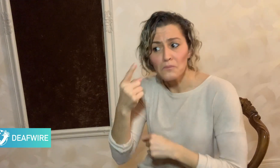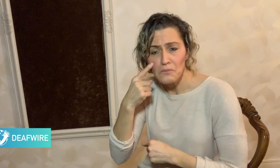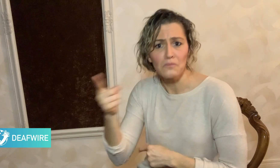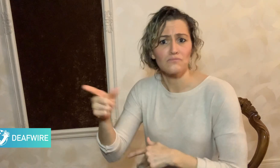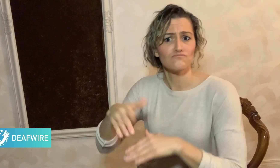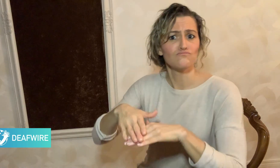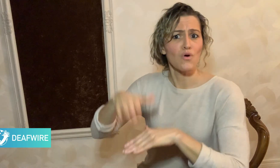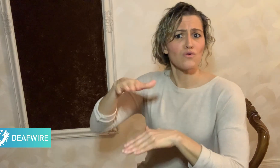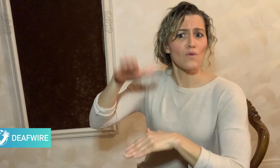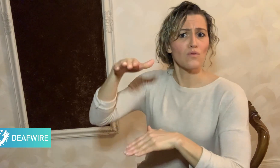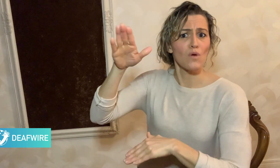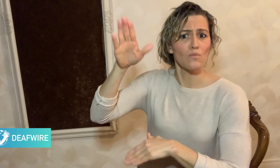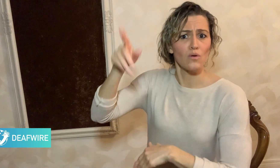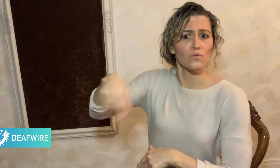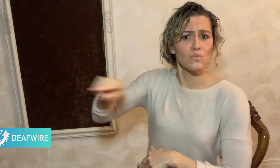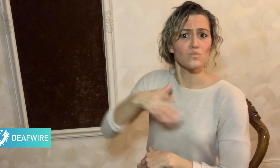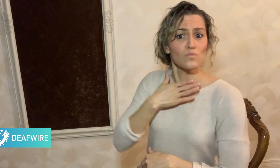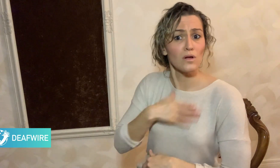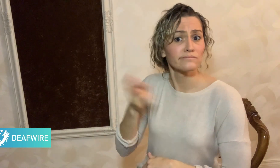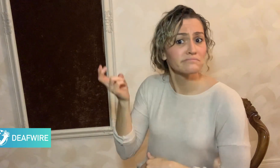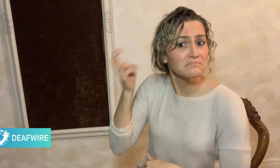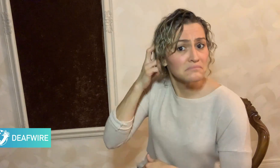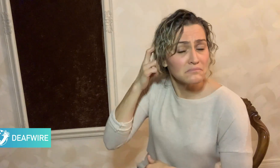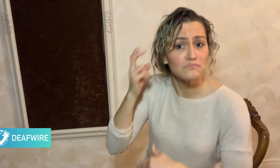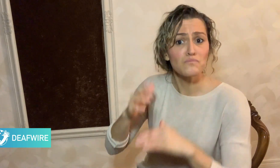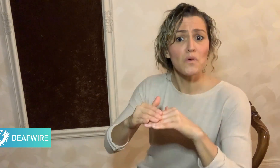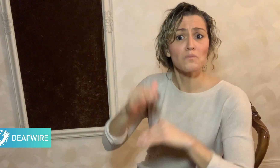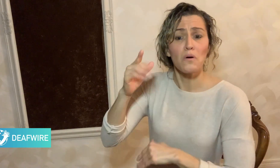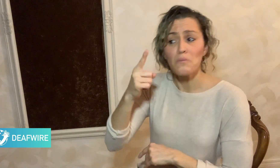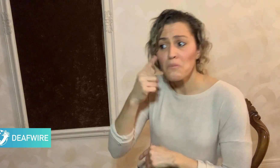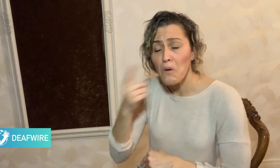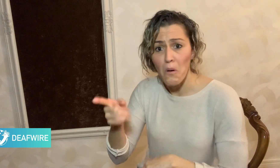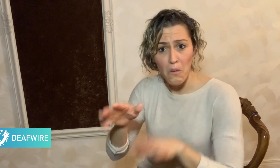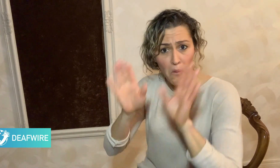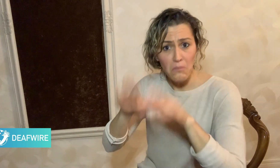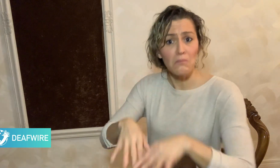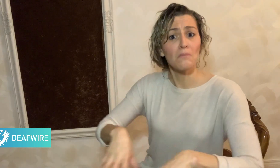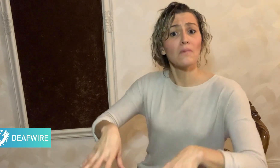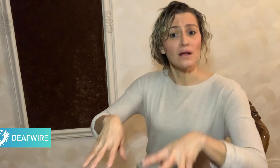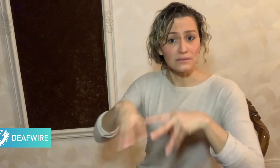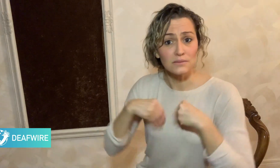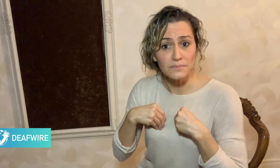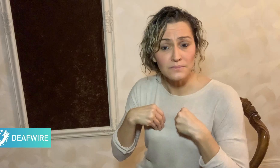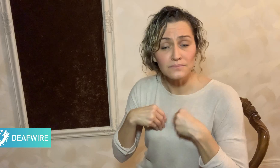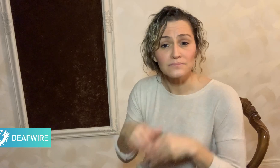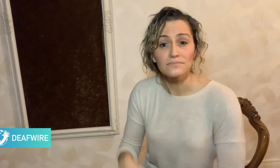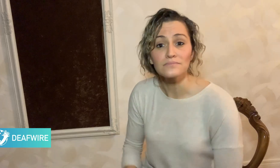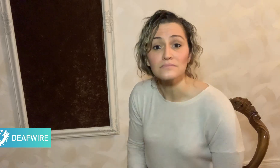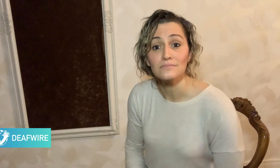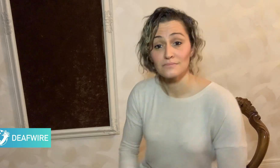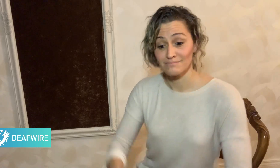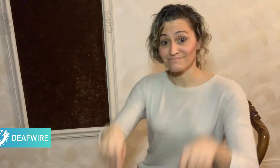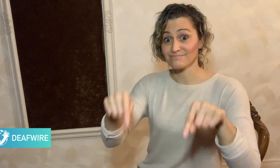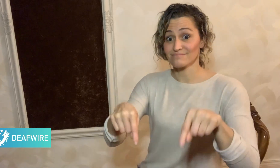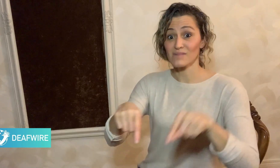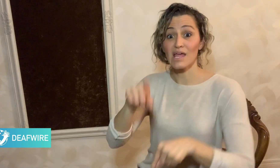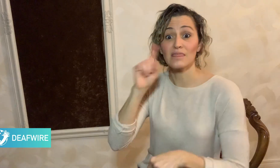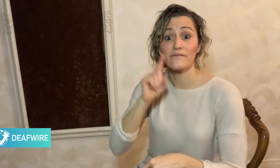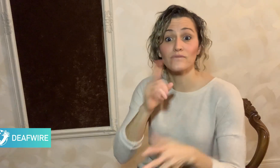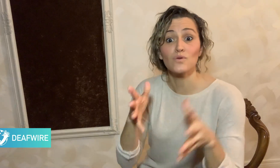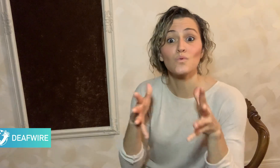but now it is becoming more common and accepted.